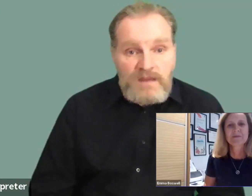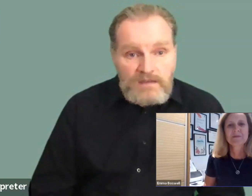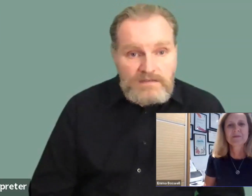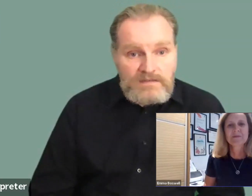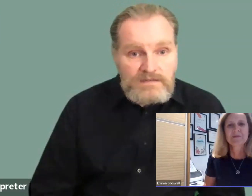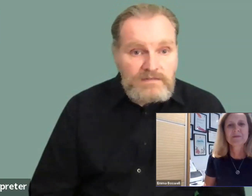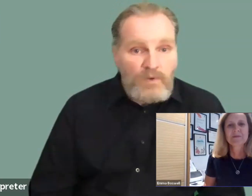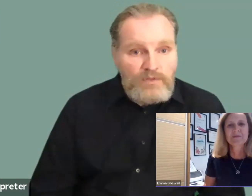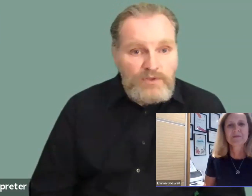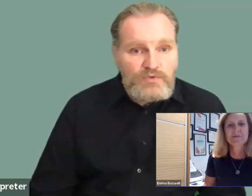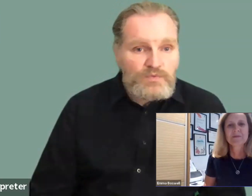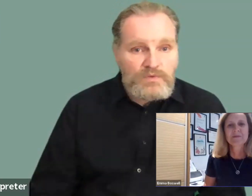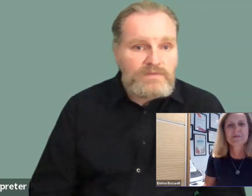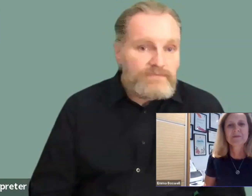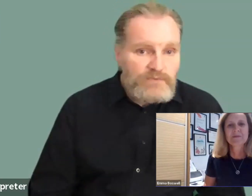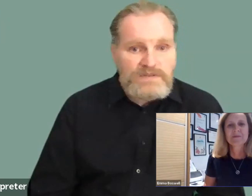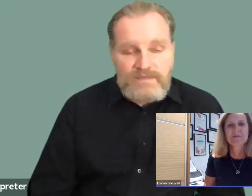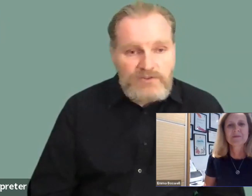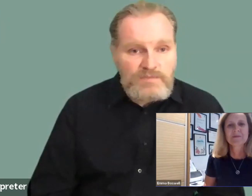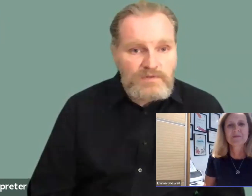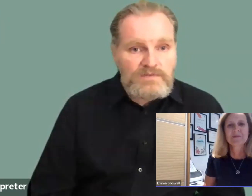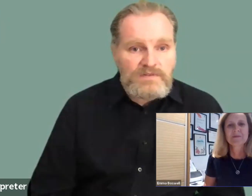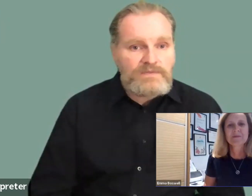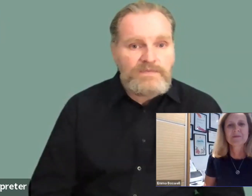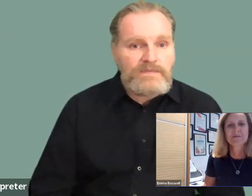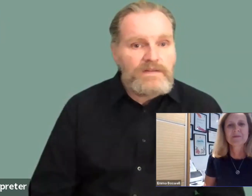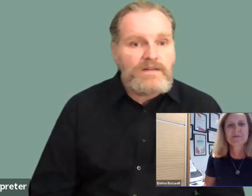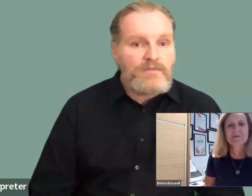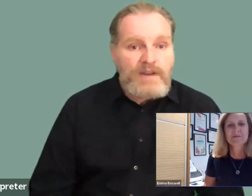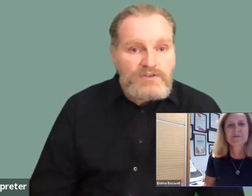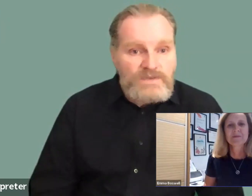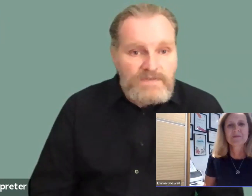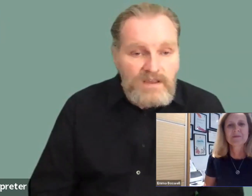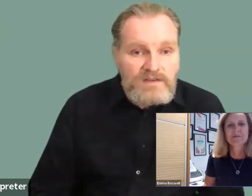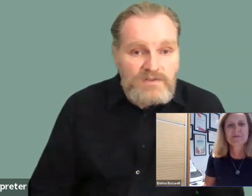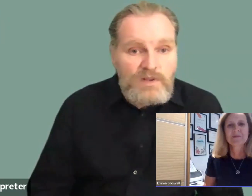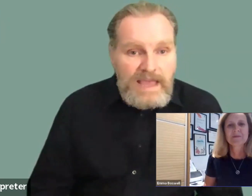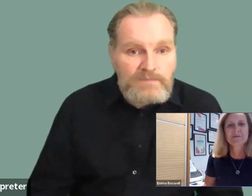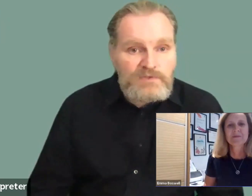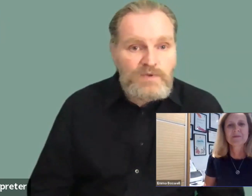nuts, all the usual fruits and vegetables, of a range of different colours, all help to